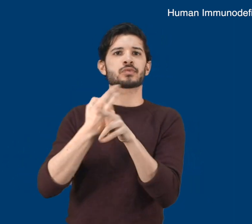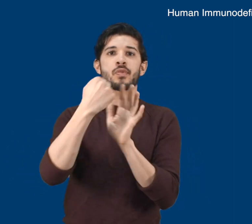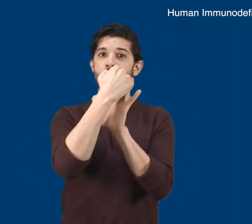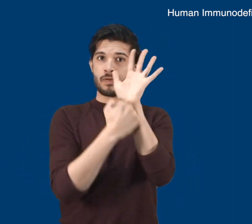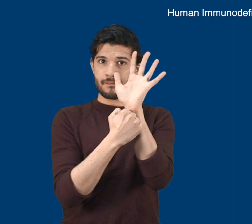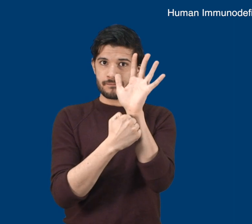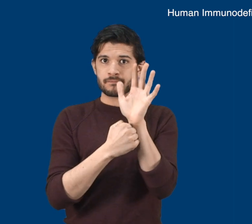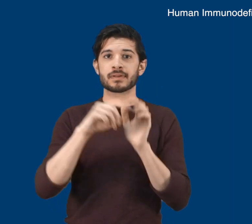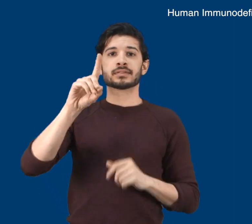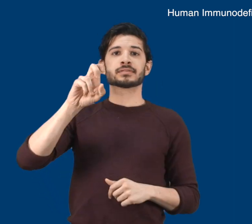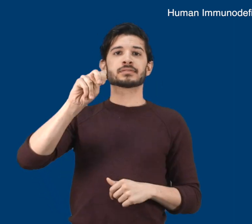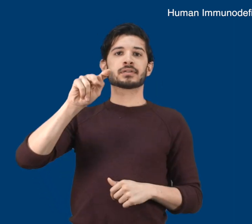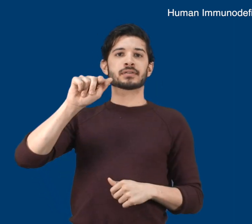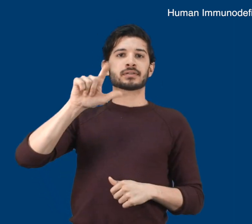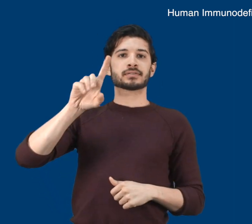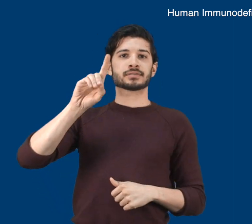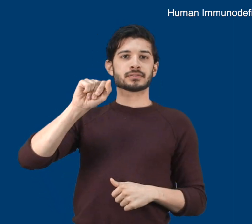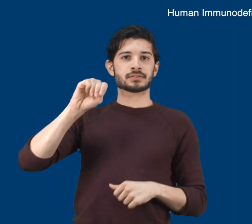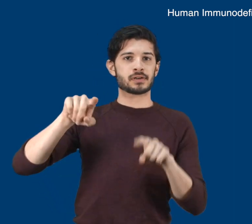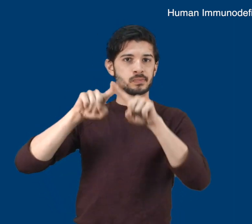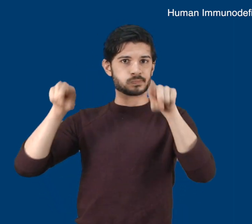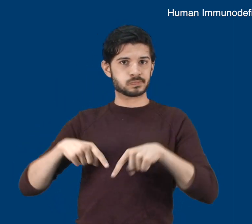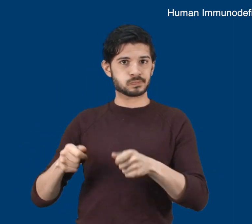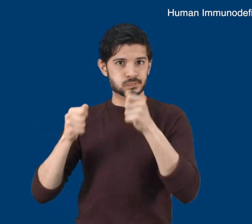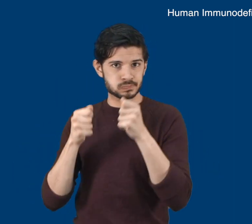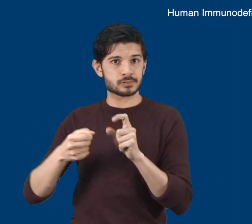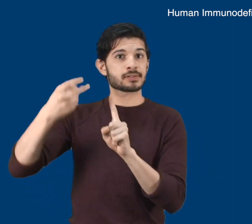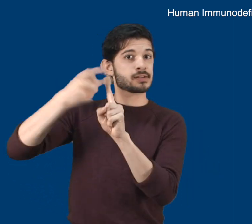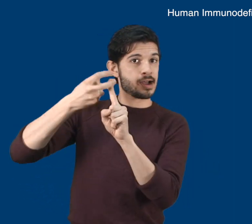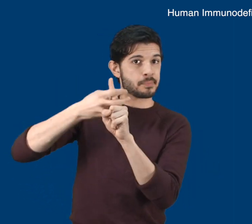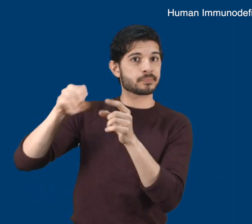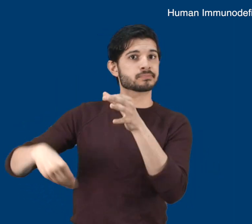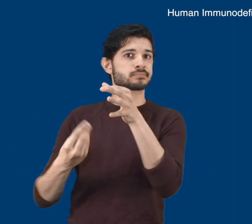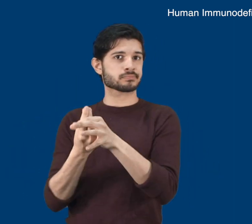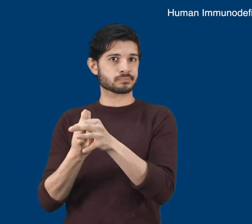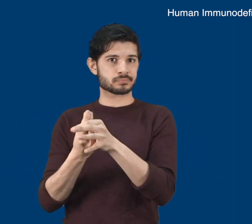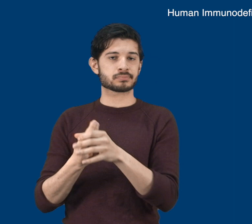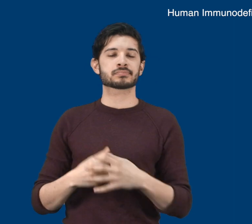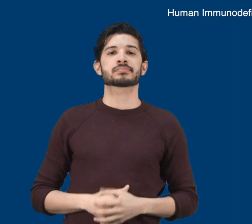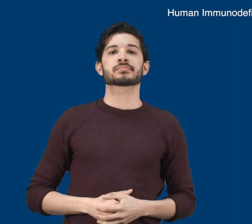use gloves, dental dams, or male or female condoms to cover open sores.